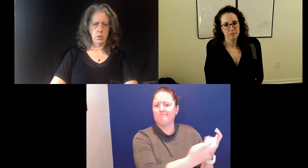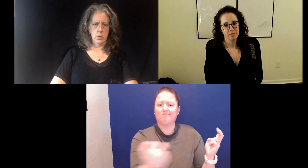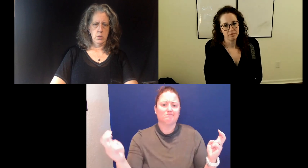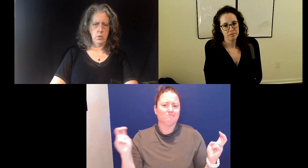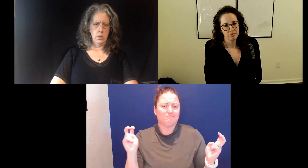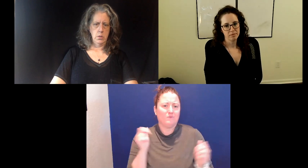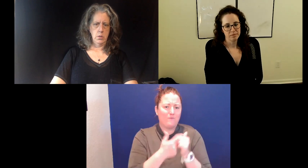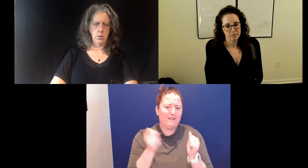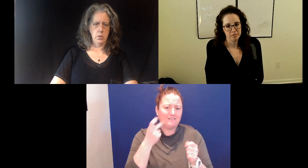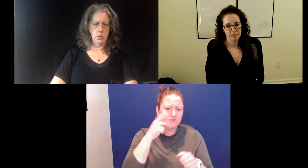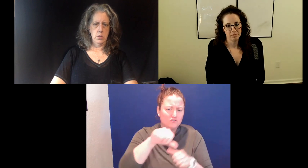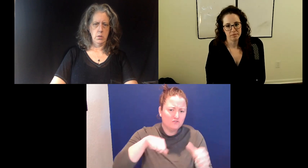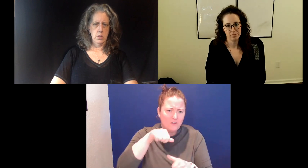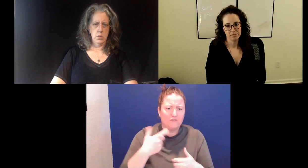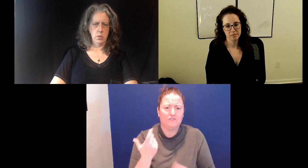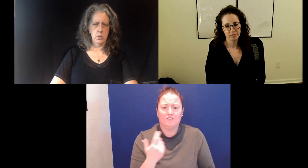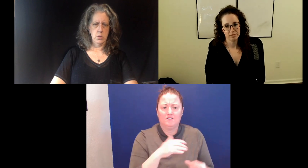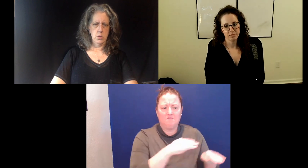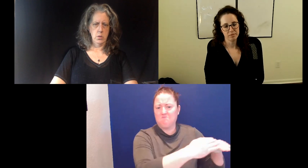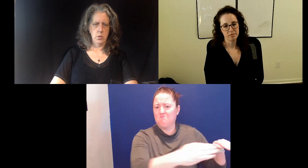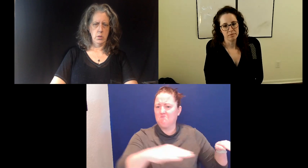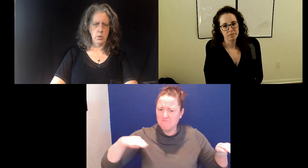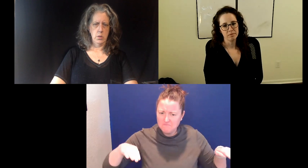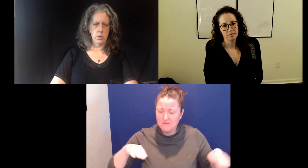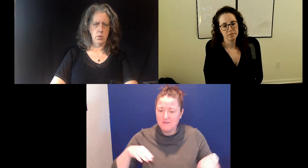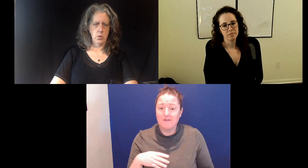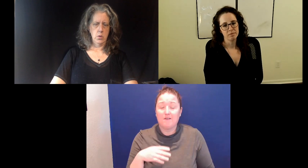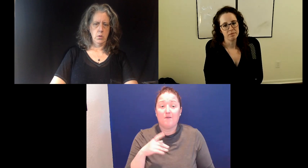in my virtual room and they're all around me and we can kind of see each other so we have